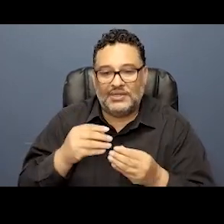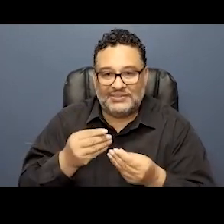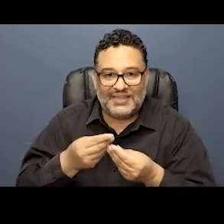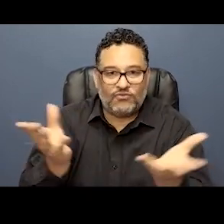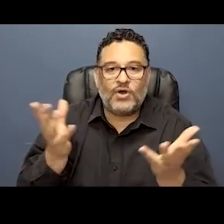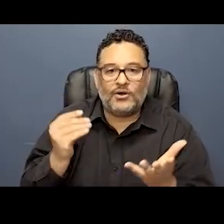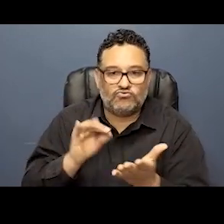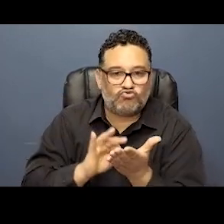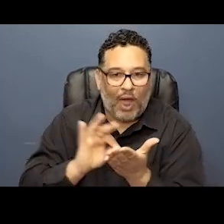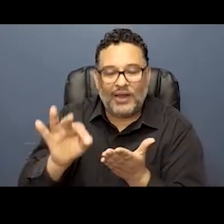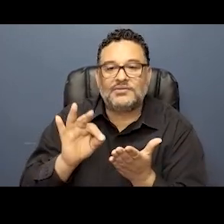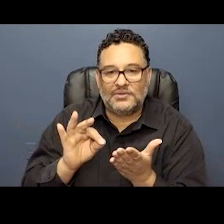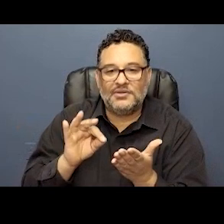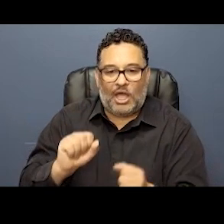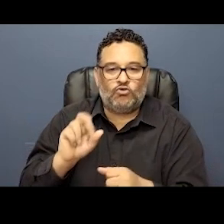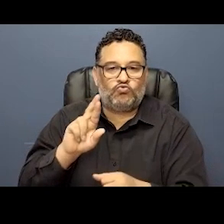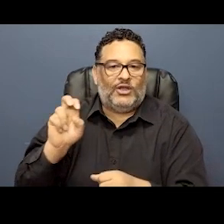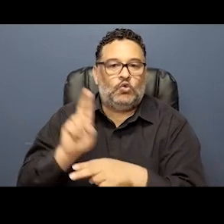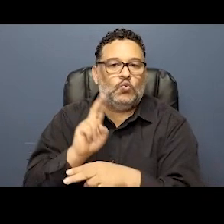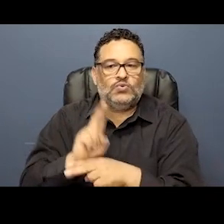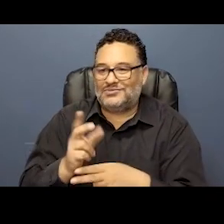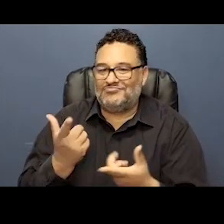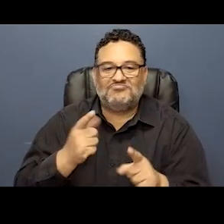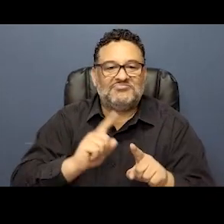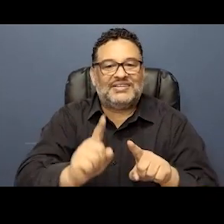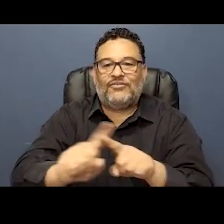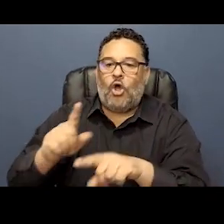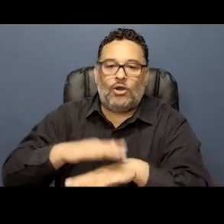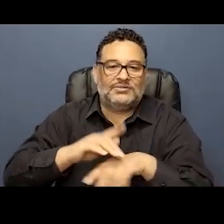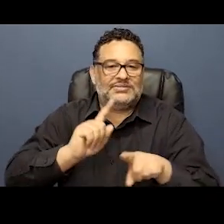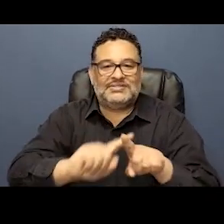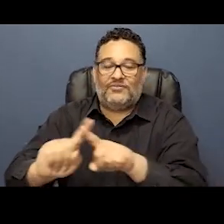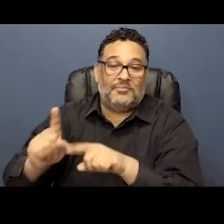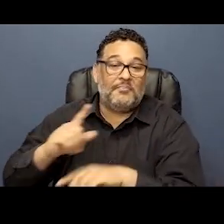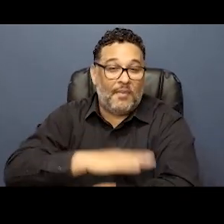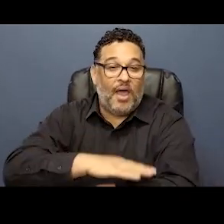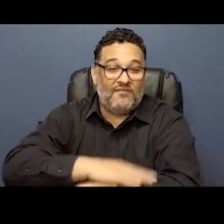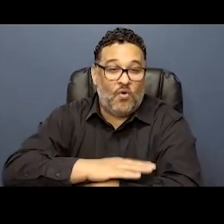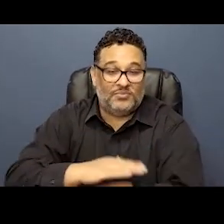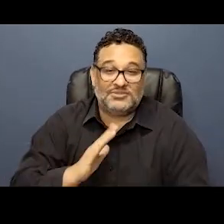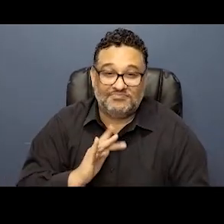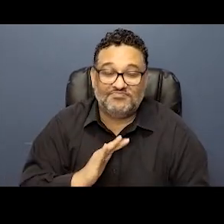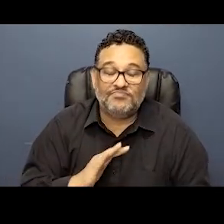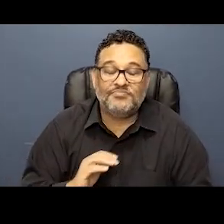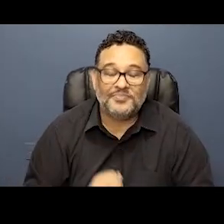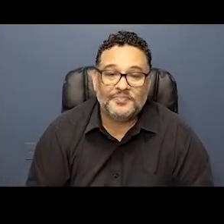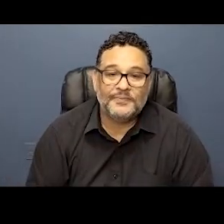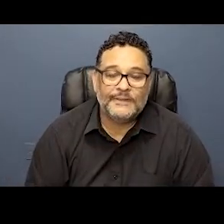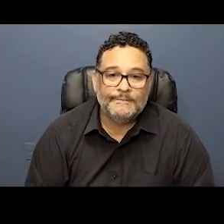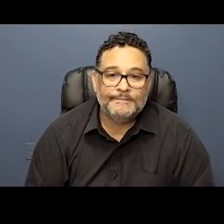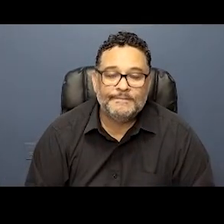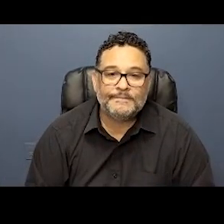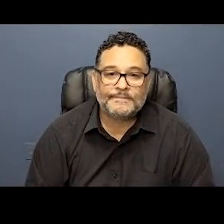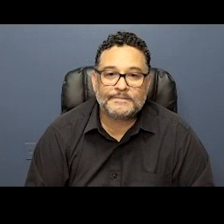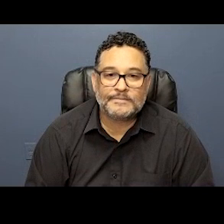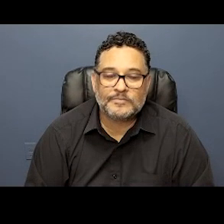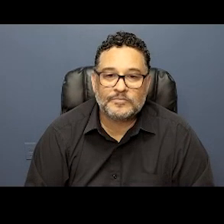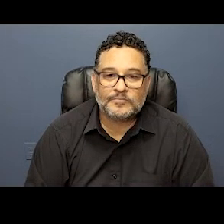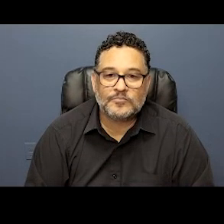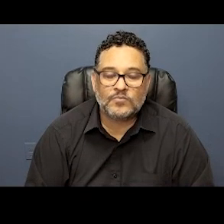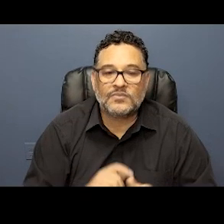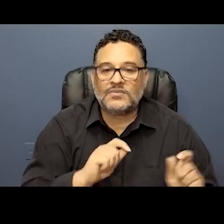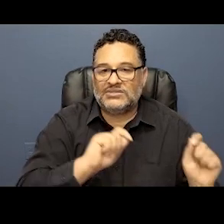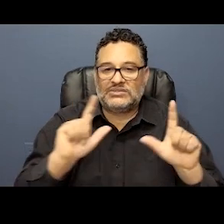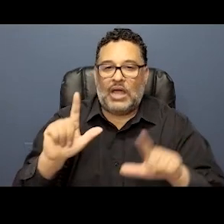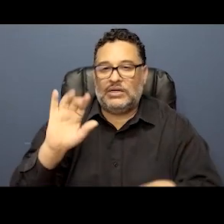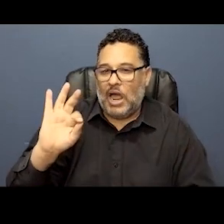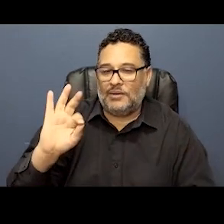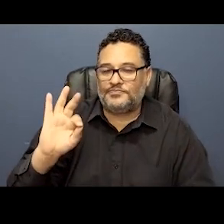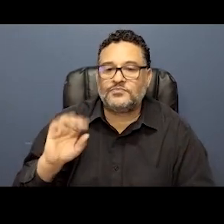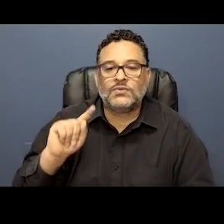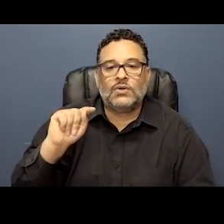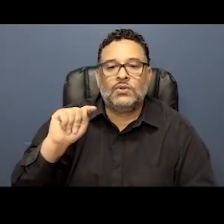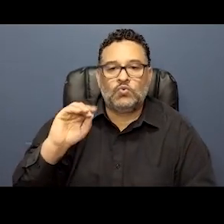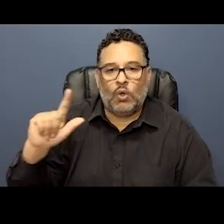making it reusable across different platforms. [Rachel] Slide 9, Tool Selection Criteria.